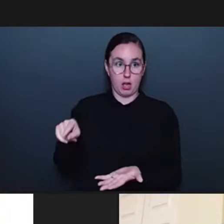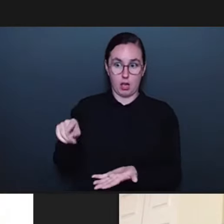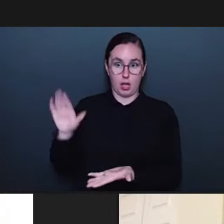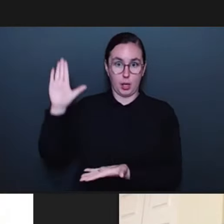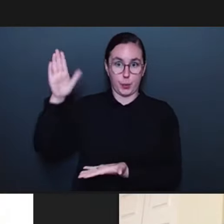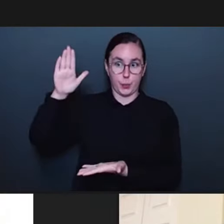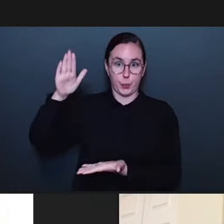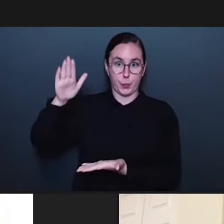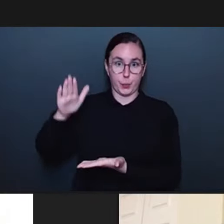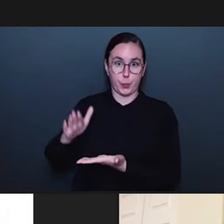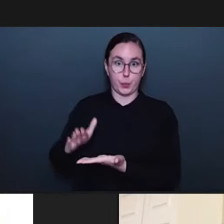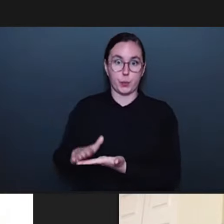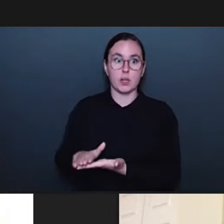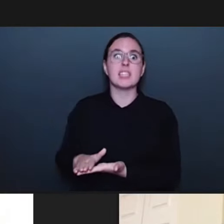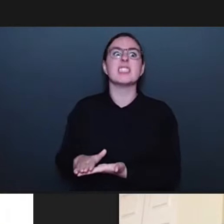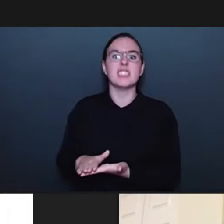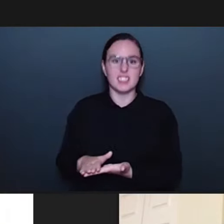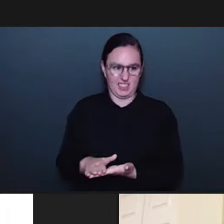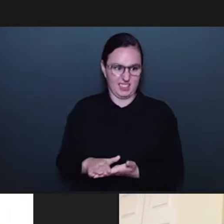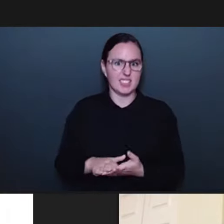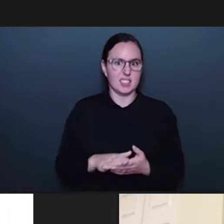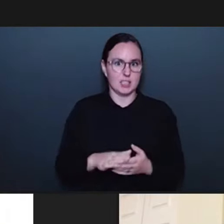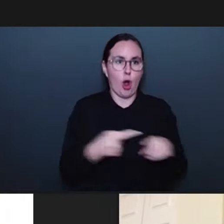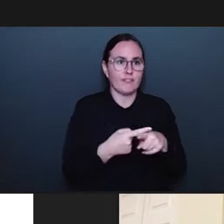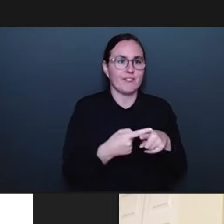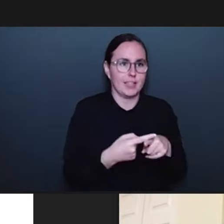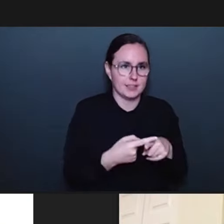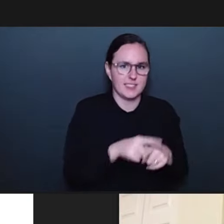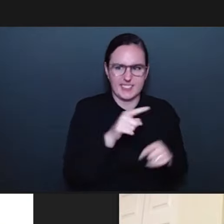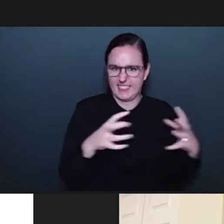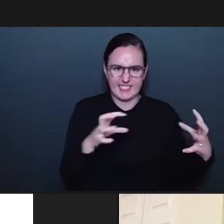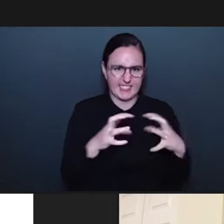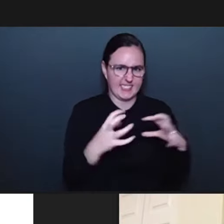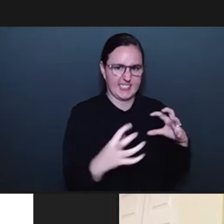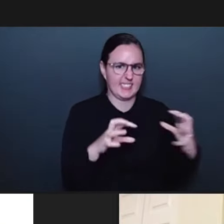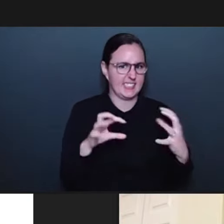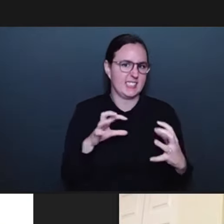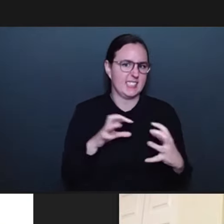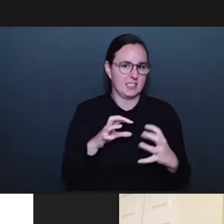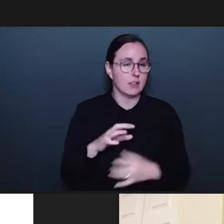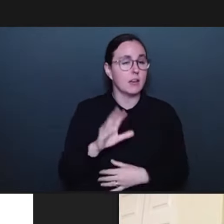existing conflicts and so on. But just imagine, with the threats, as our resources deteriorate